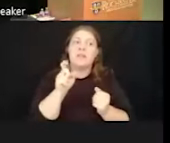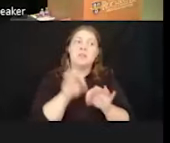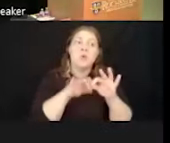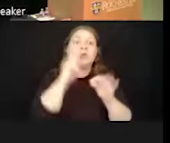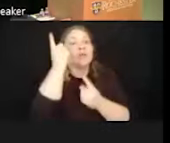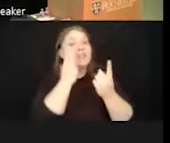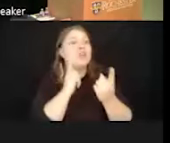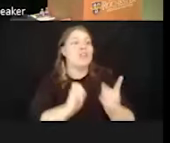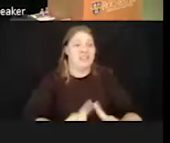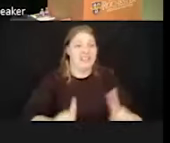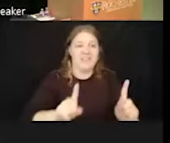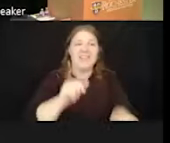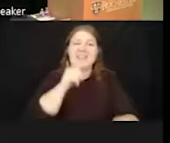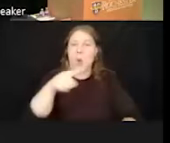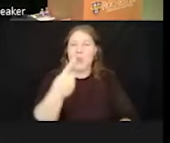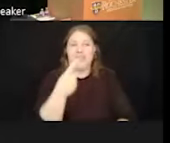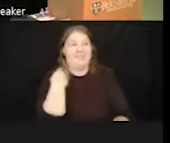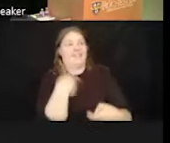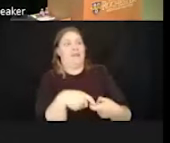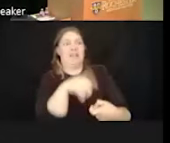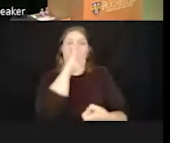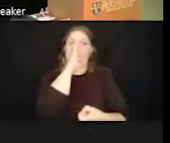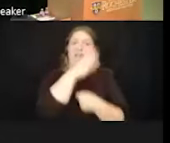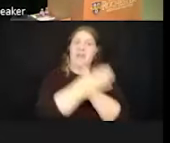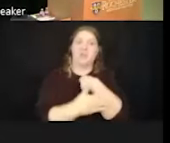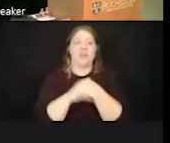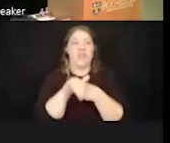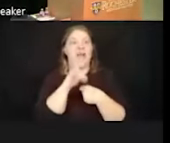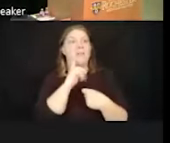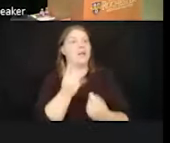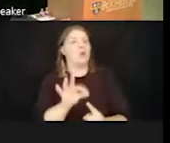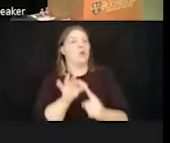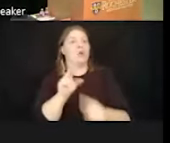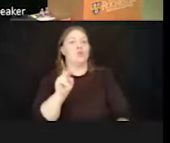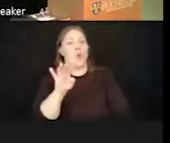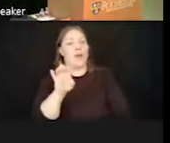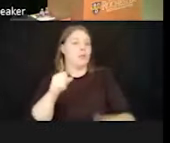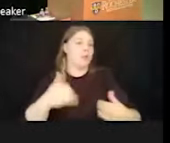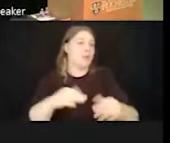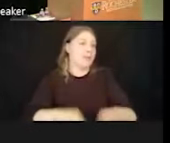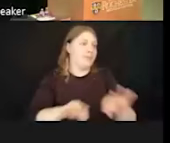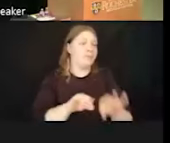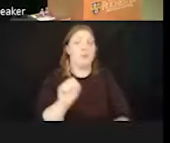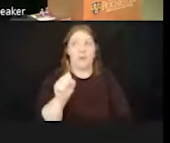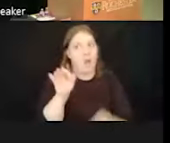Spanish speaking country thank you no absolutely and thank you for sharing that I mean that's I